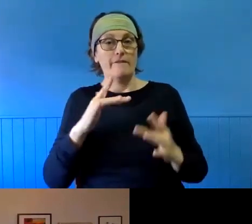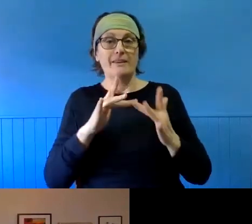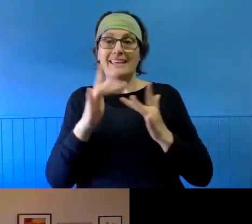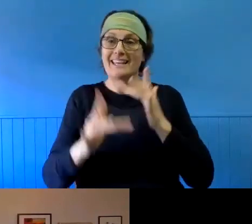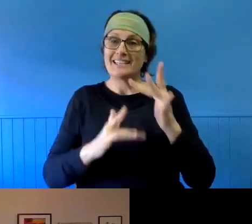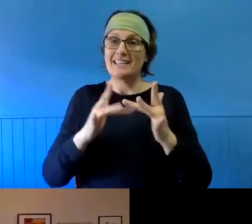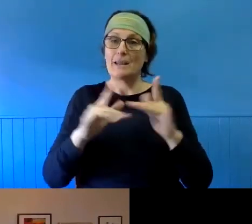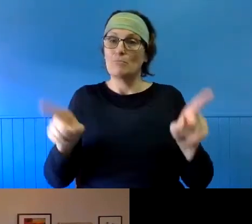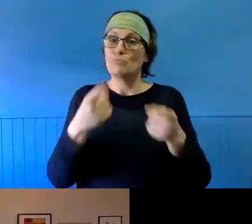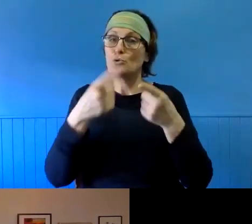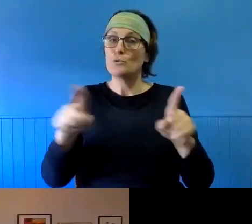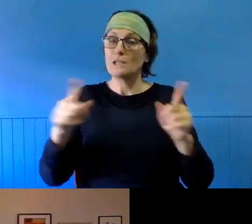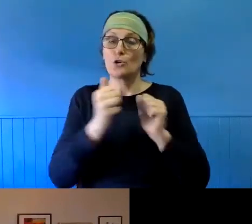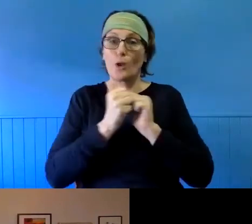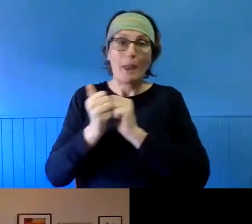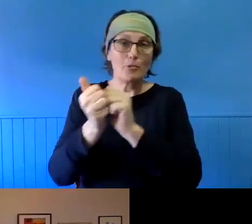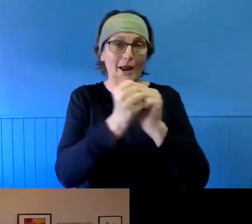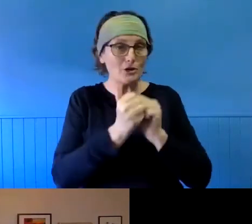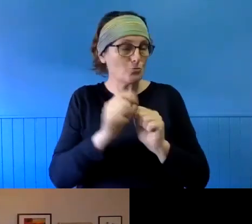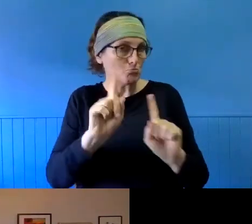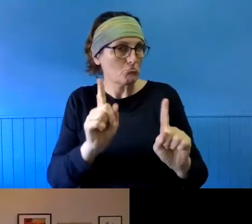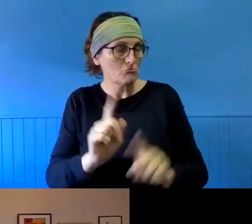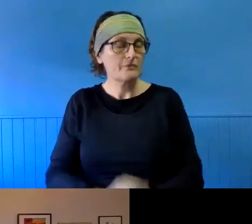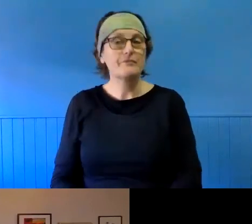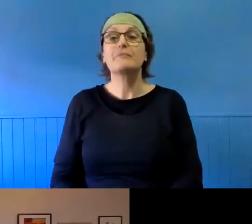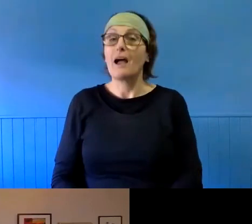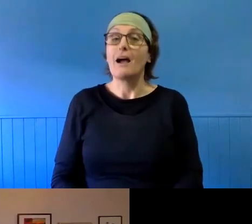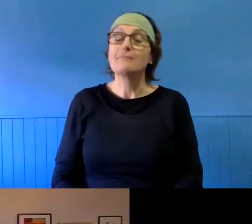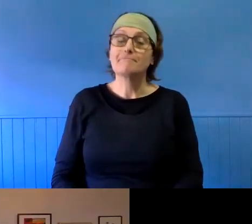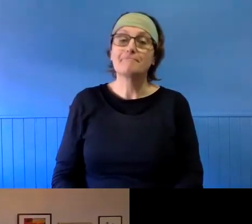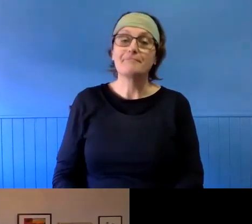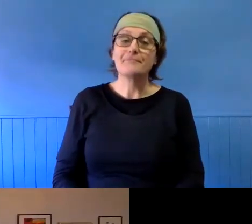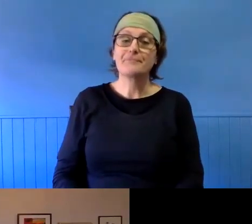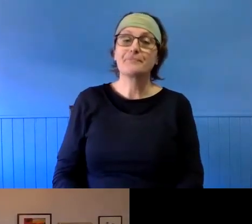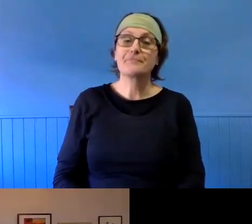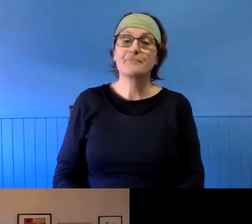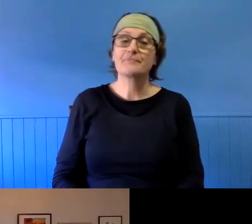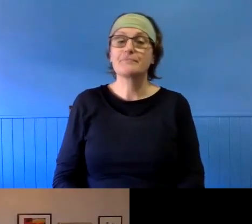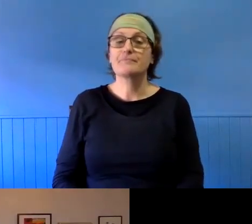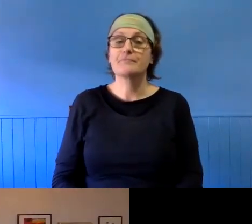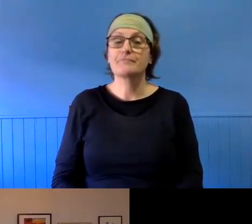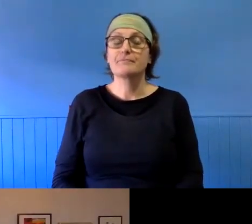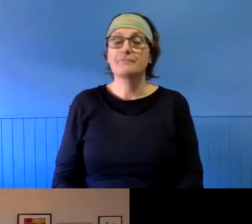Oh! We have a number of apps like